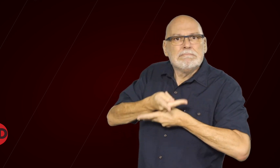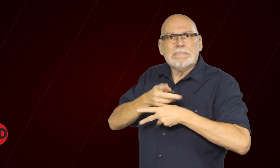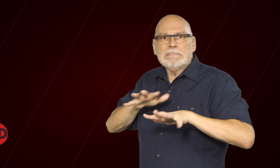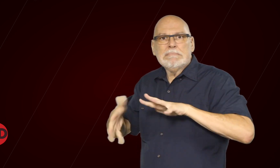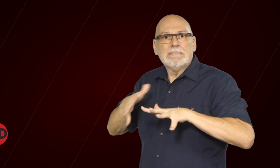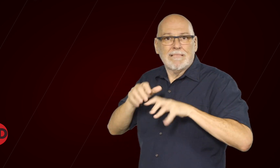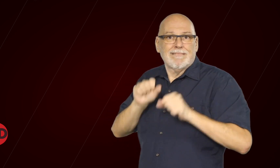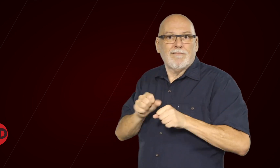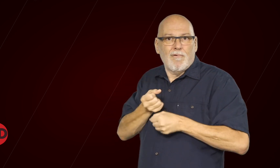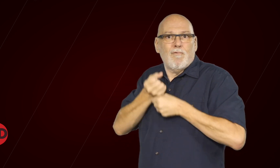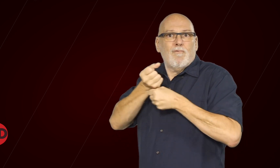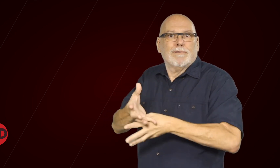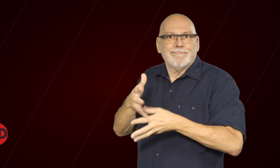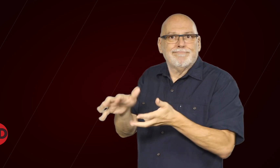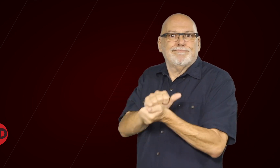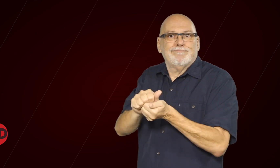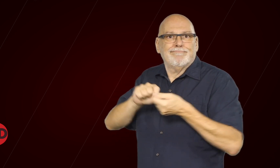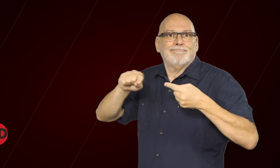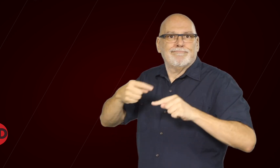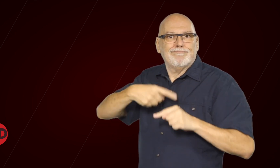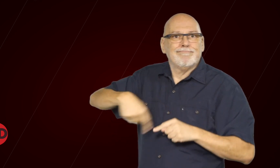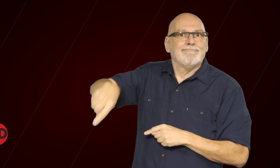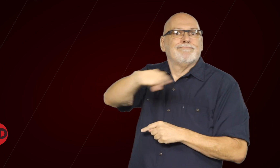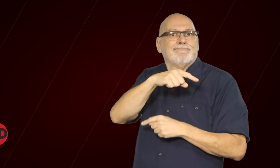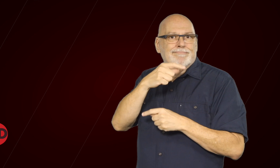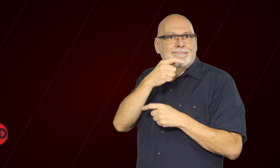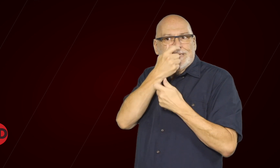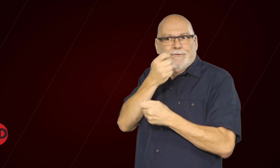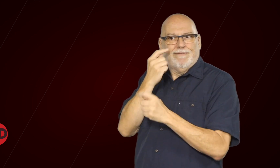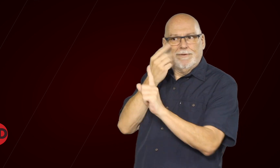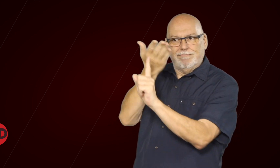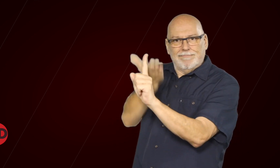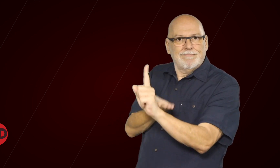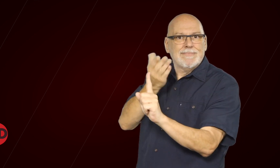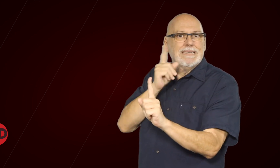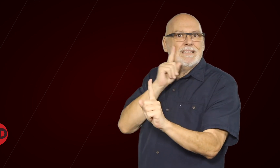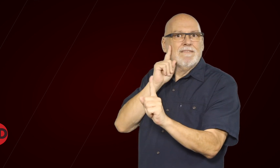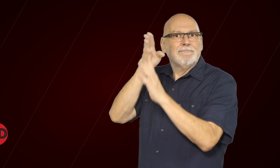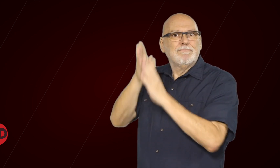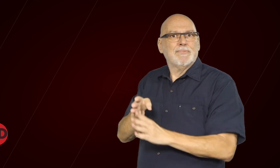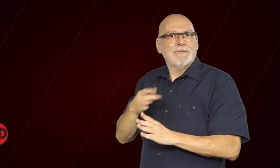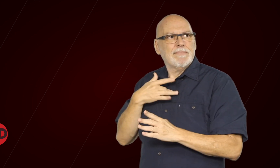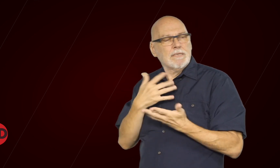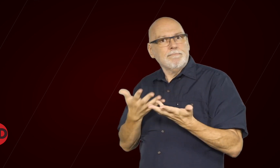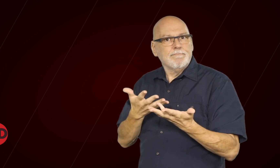the best interests of the Deaf person.